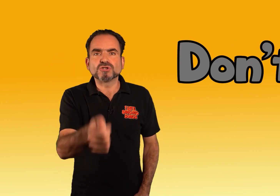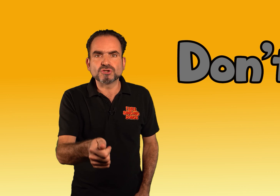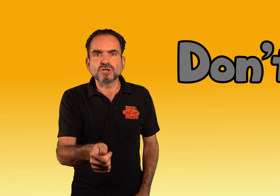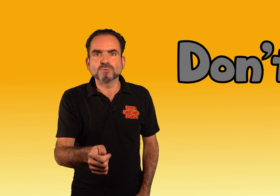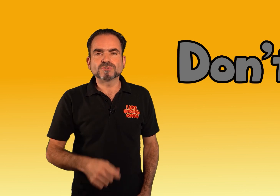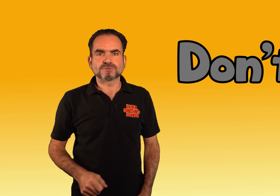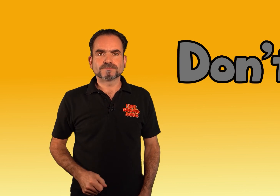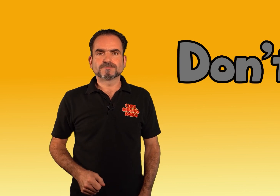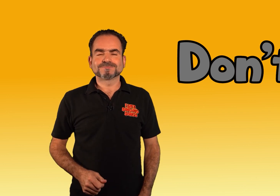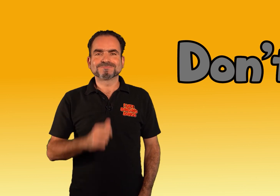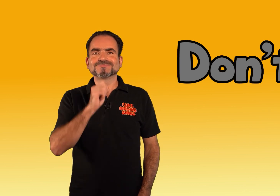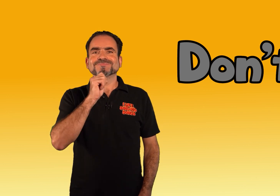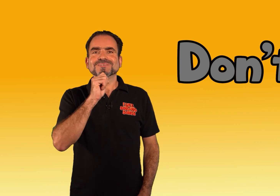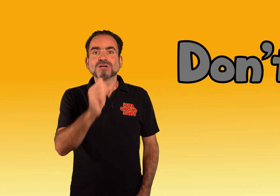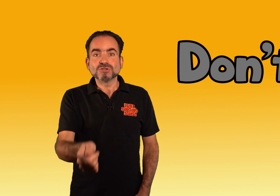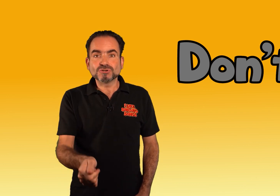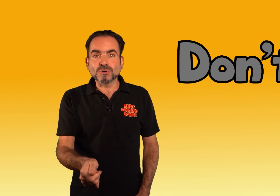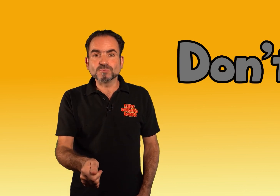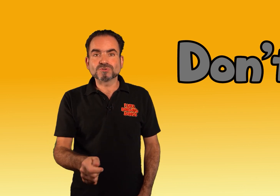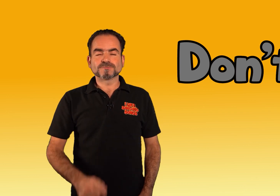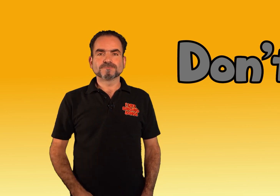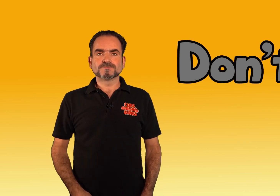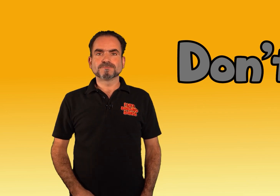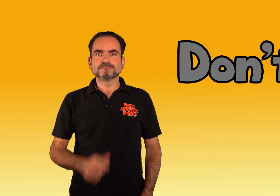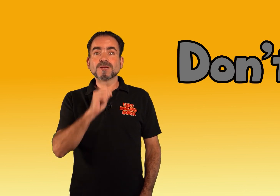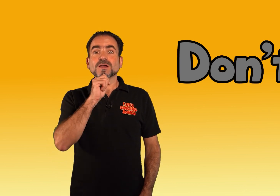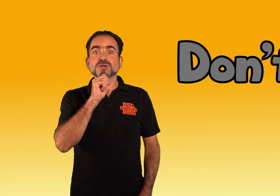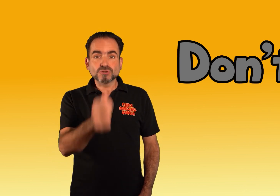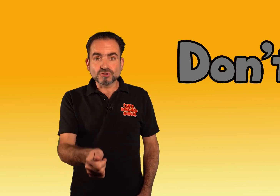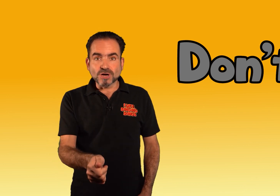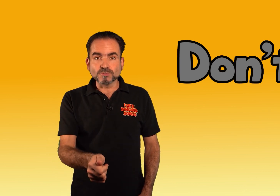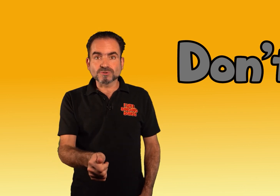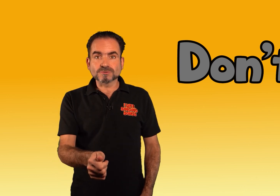Don't